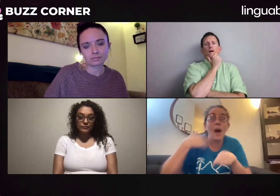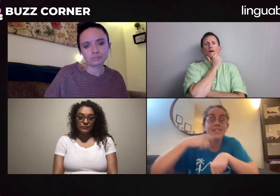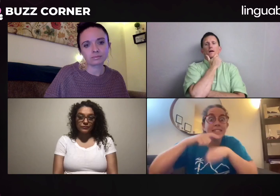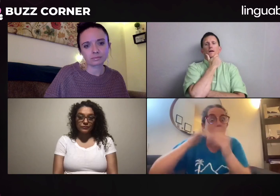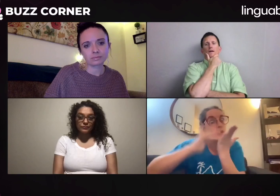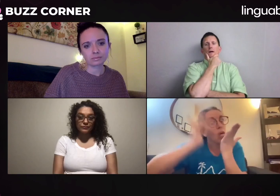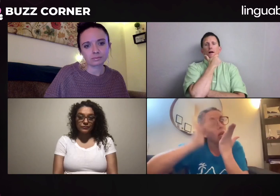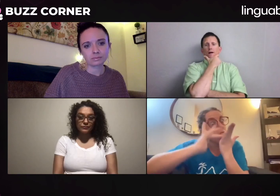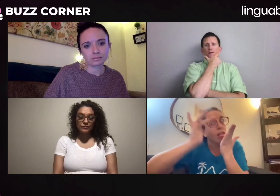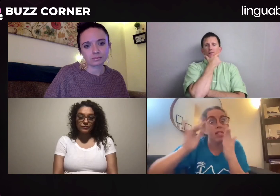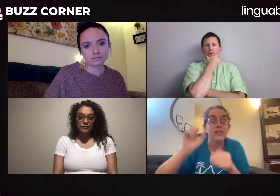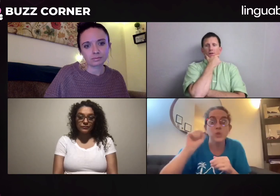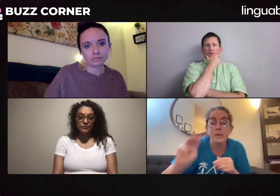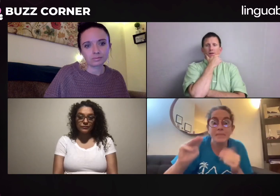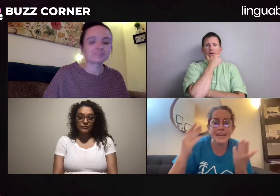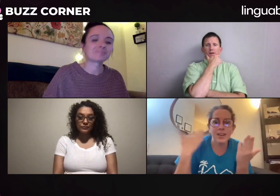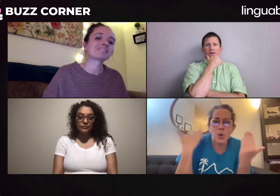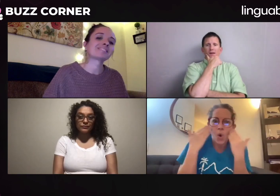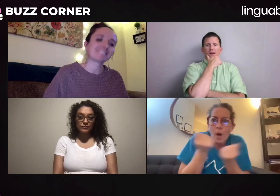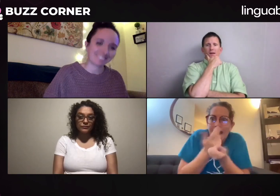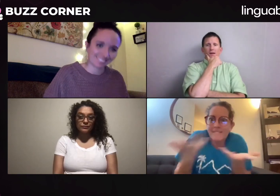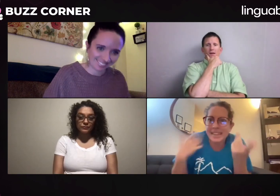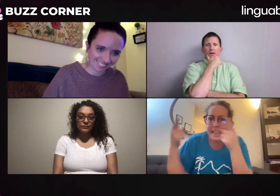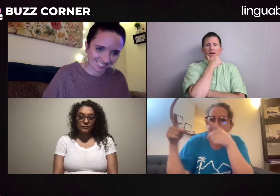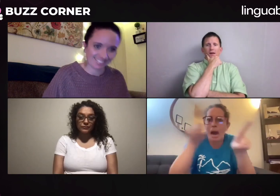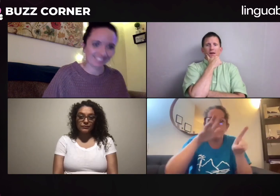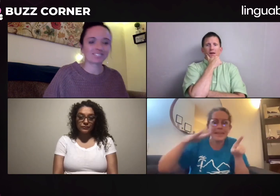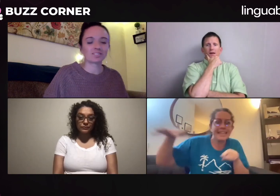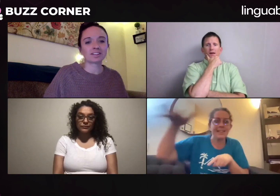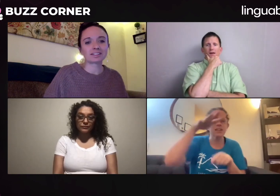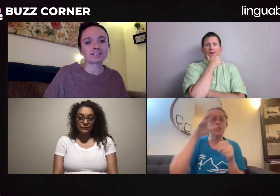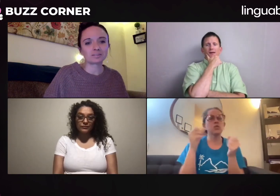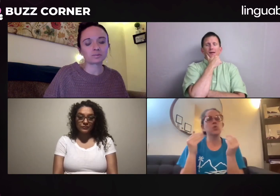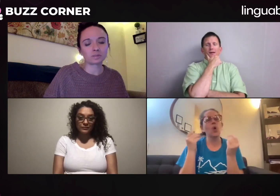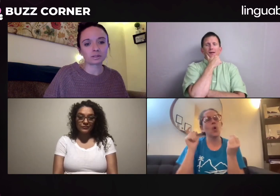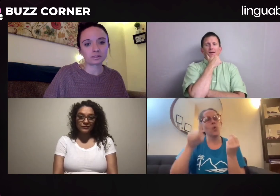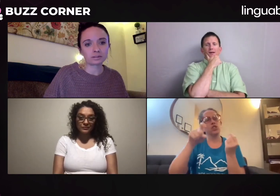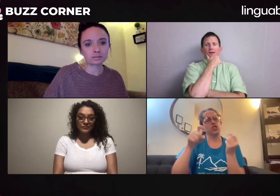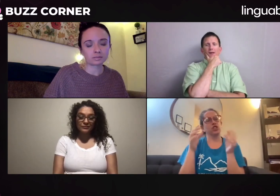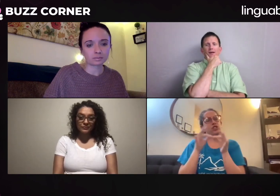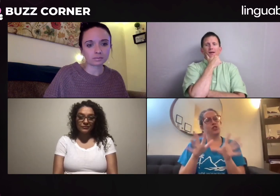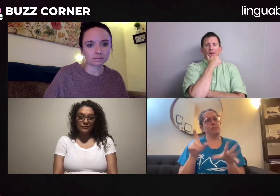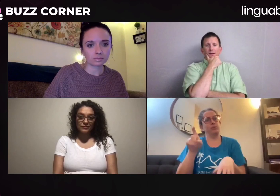They're not, you know, looking through social media or seeing everything. And so they may miss it.